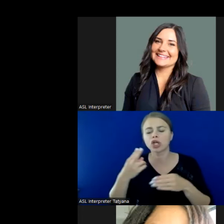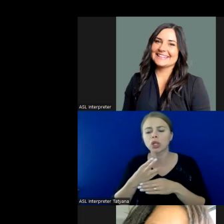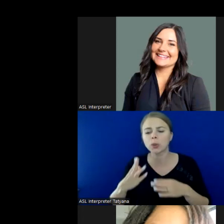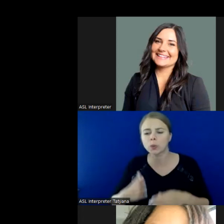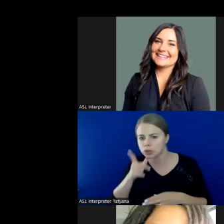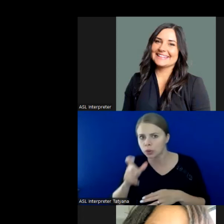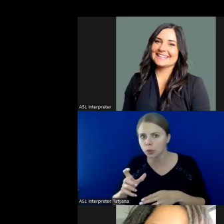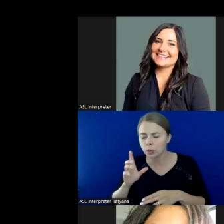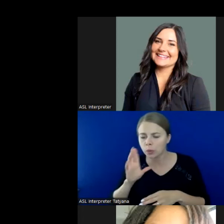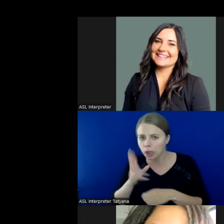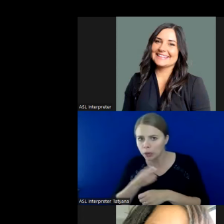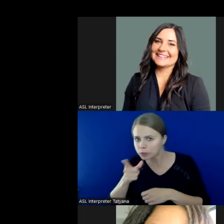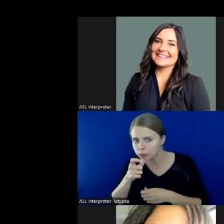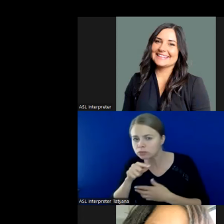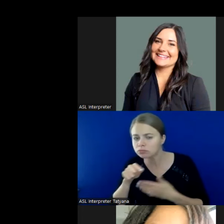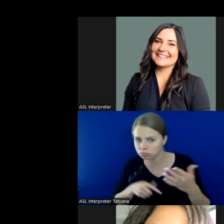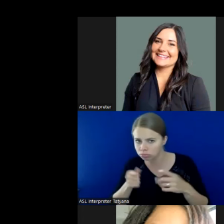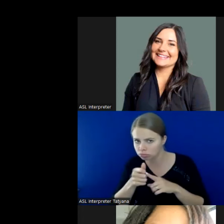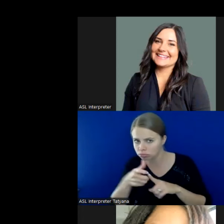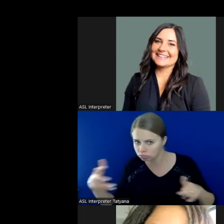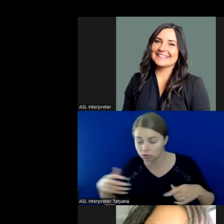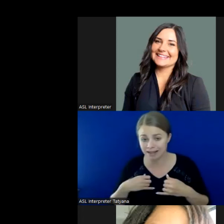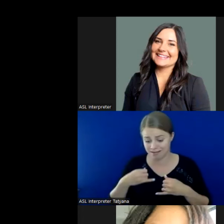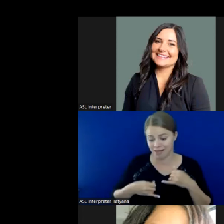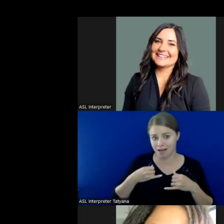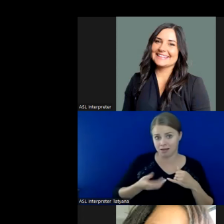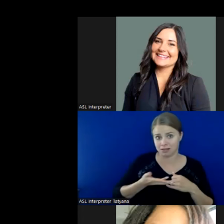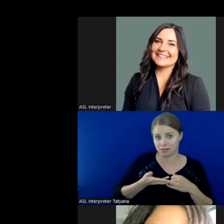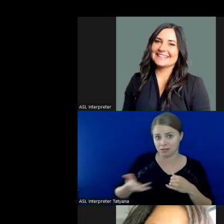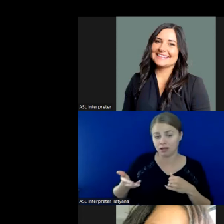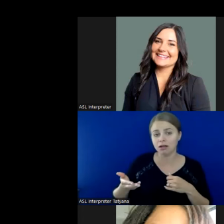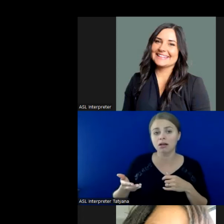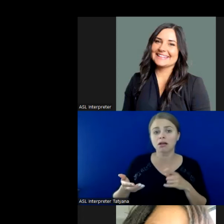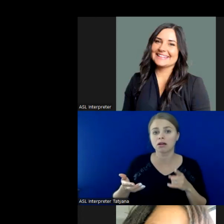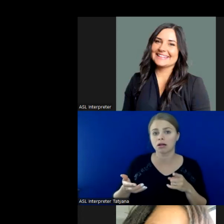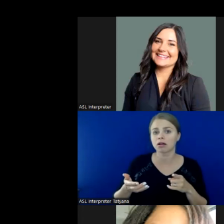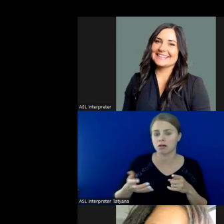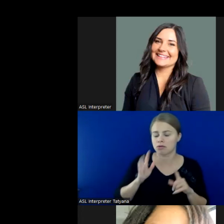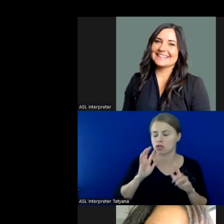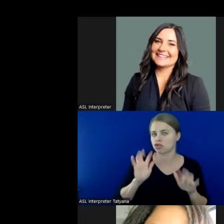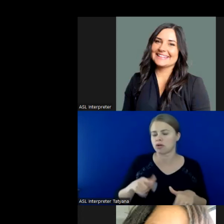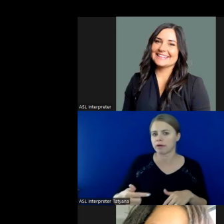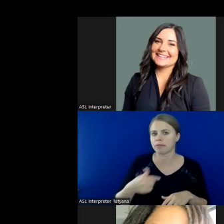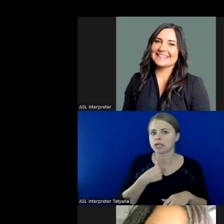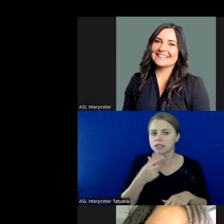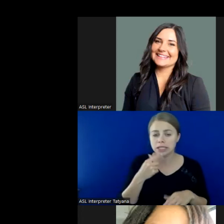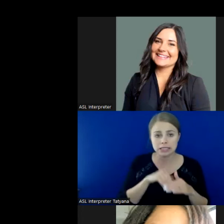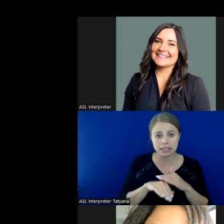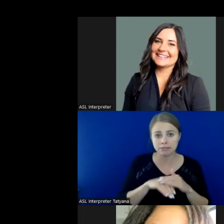And then the last thing here, which was a little bit of a shock to me was, they said accessibility barriers,